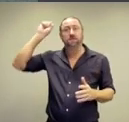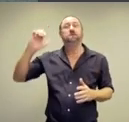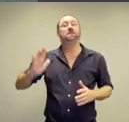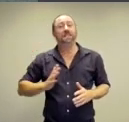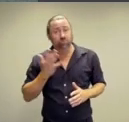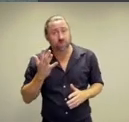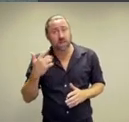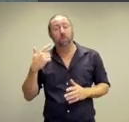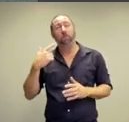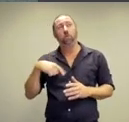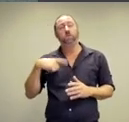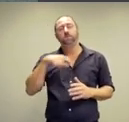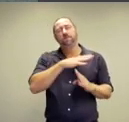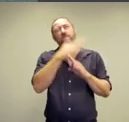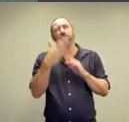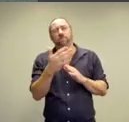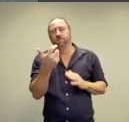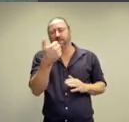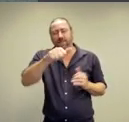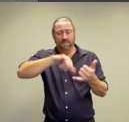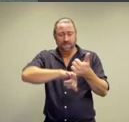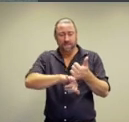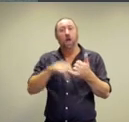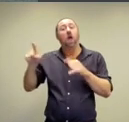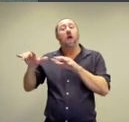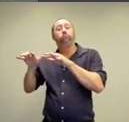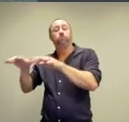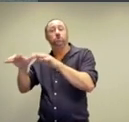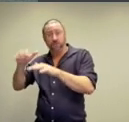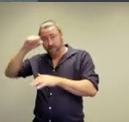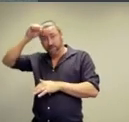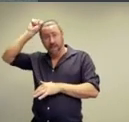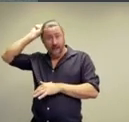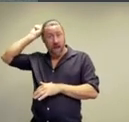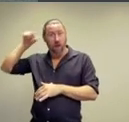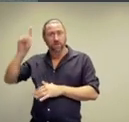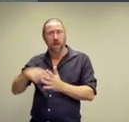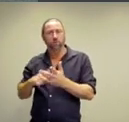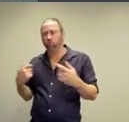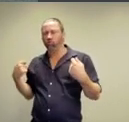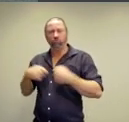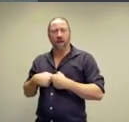interesting because they kind of, in the late 60s, the original British skinheads were some of the first